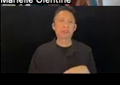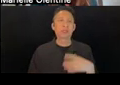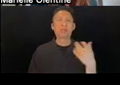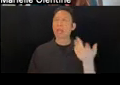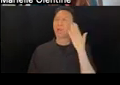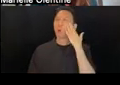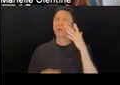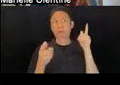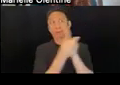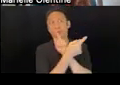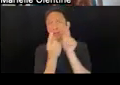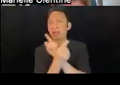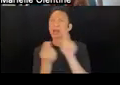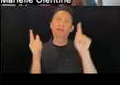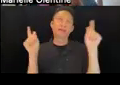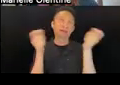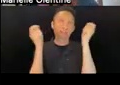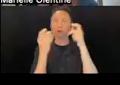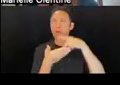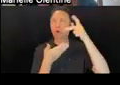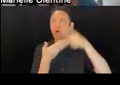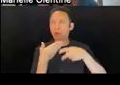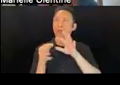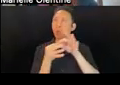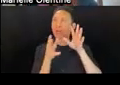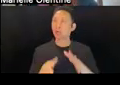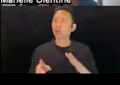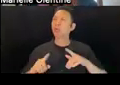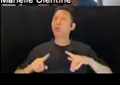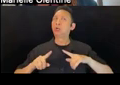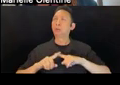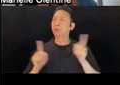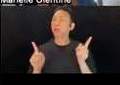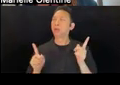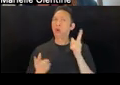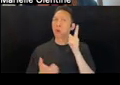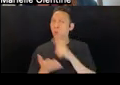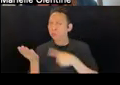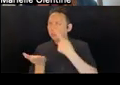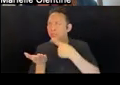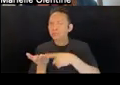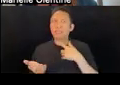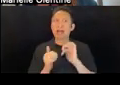Yeah, I would say -- I mean, as soon as we started to think about distribution, which